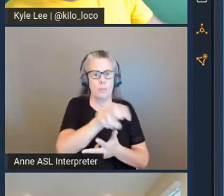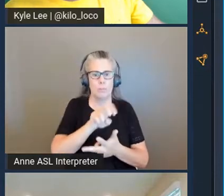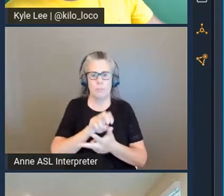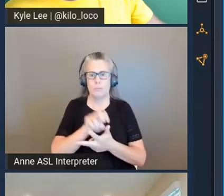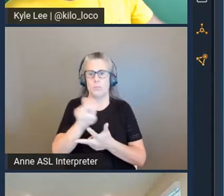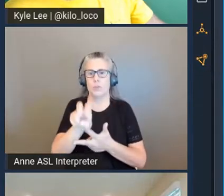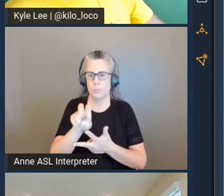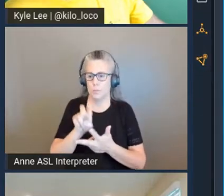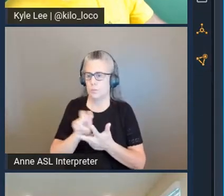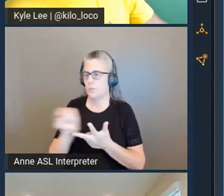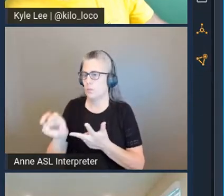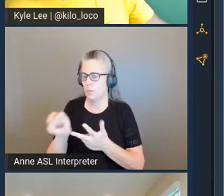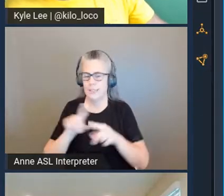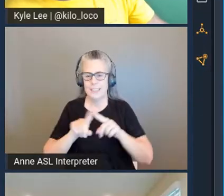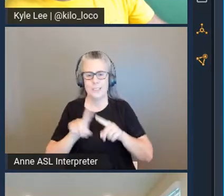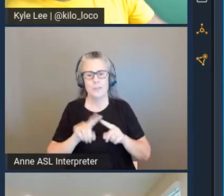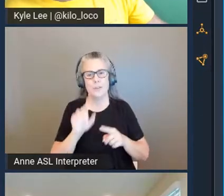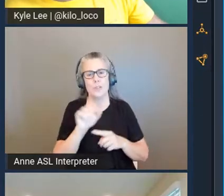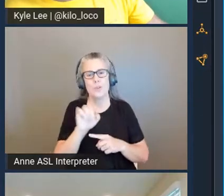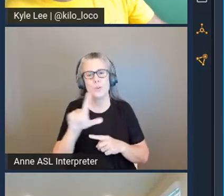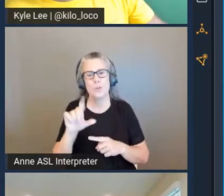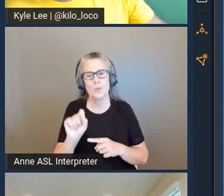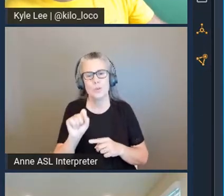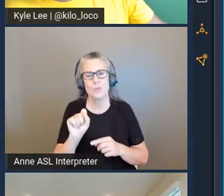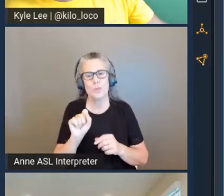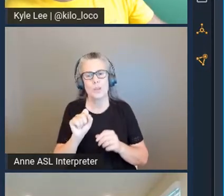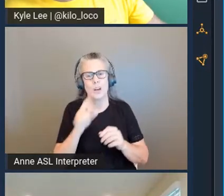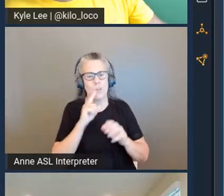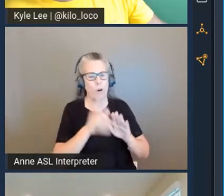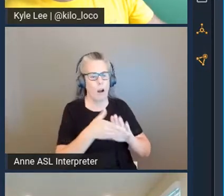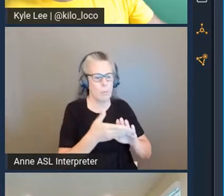Now, this may not be that big of a problem